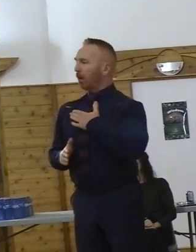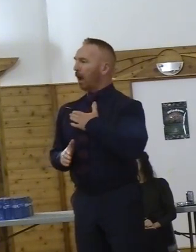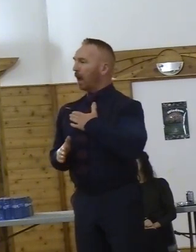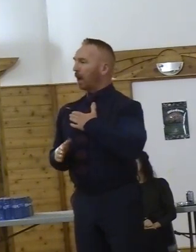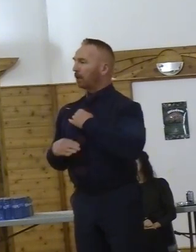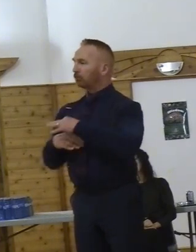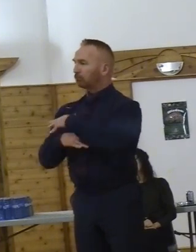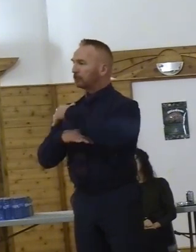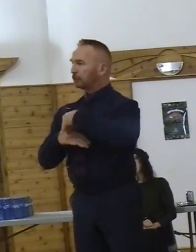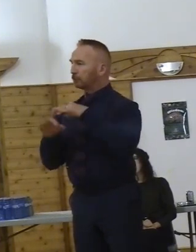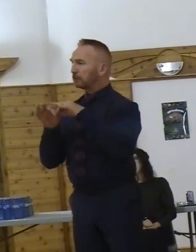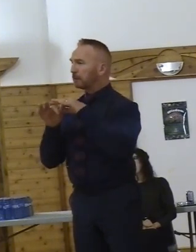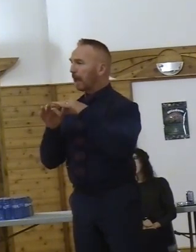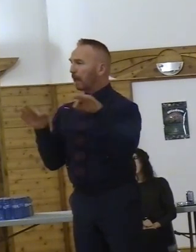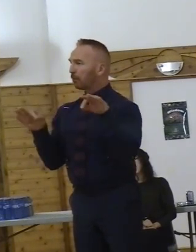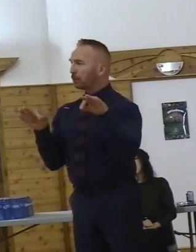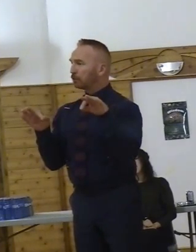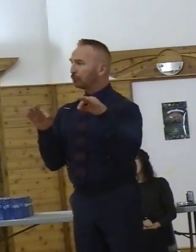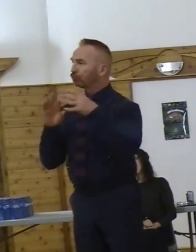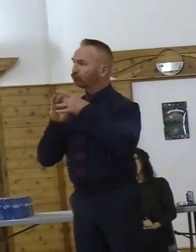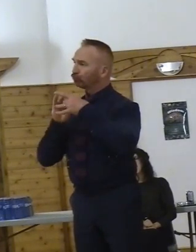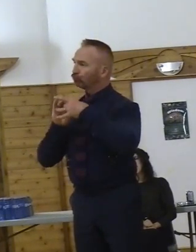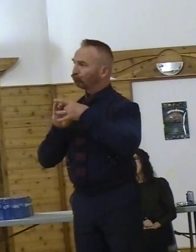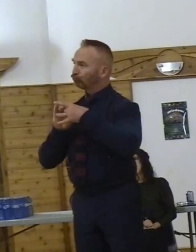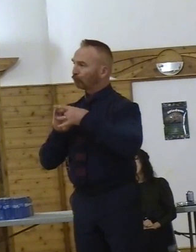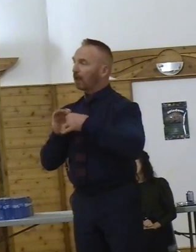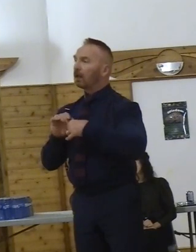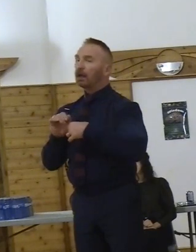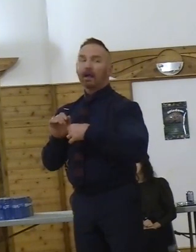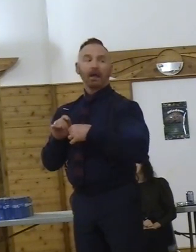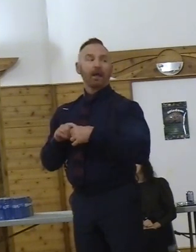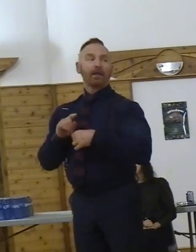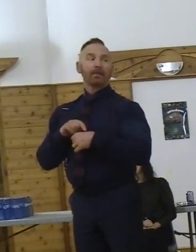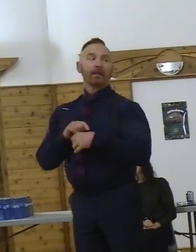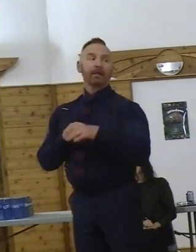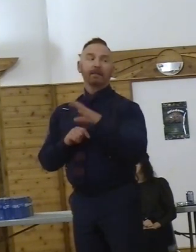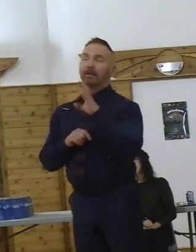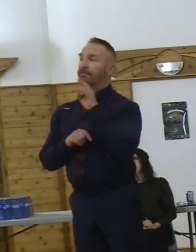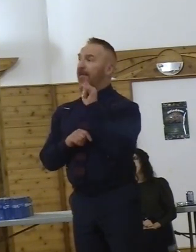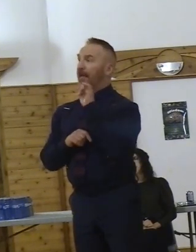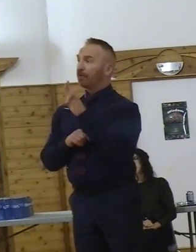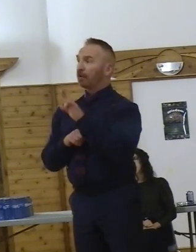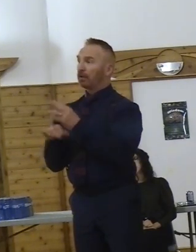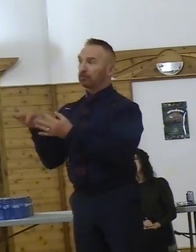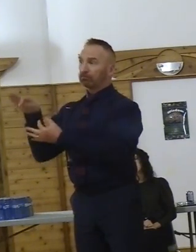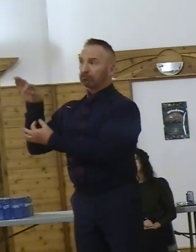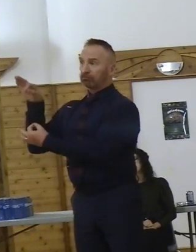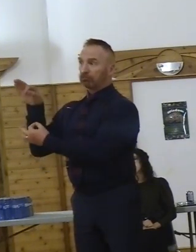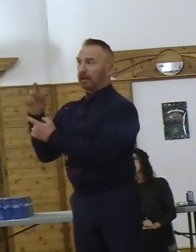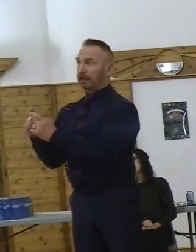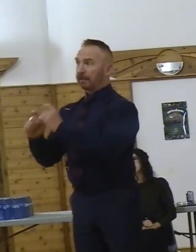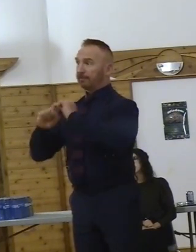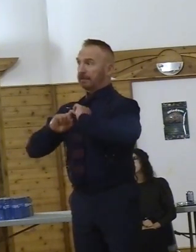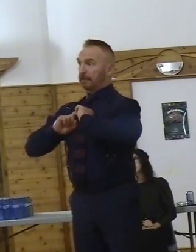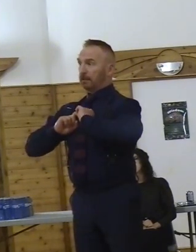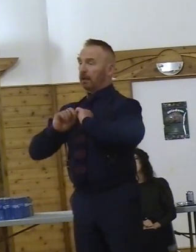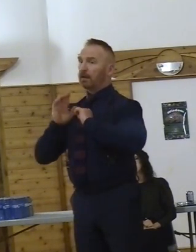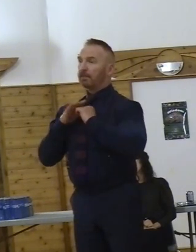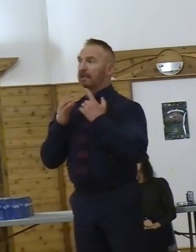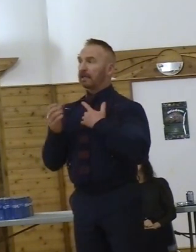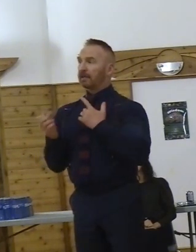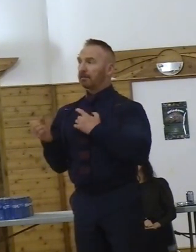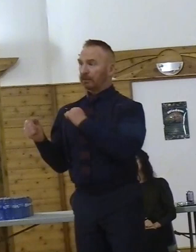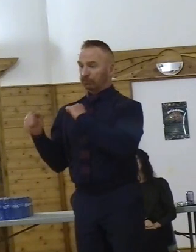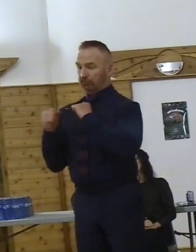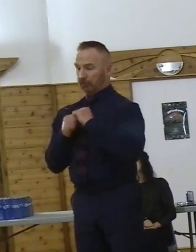I was gifted this feather and I find the strength to speak my truth through this feather.